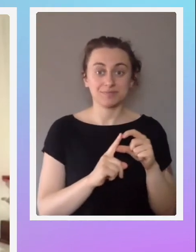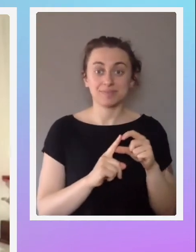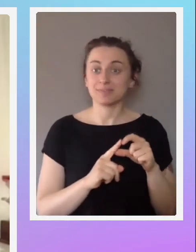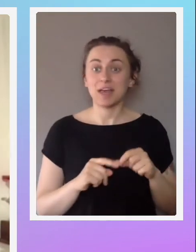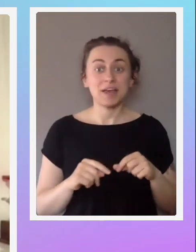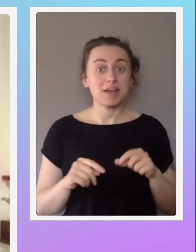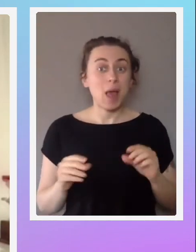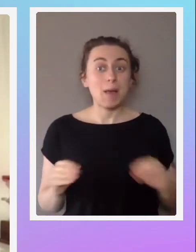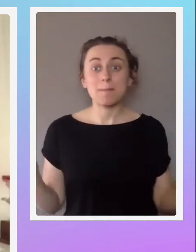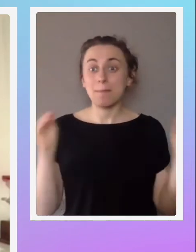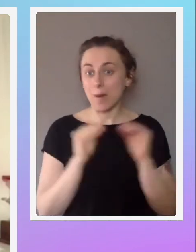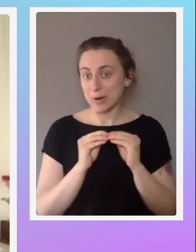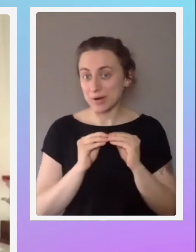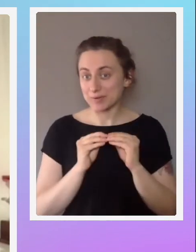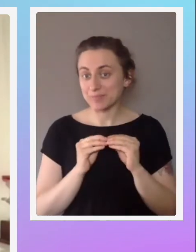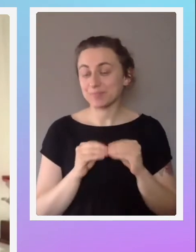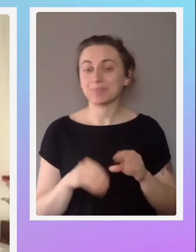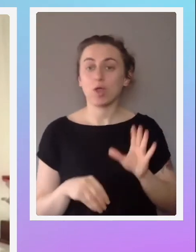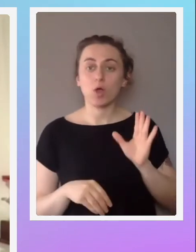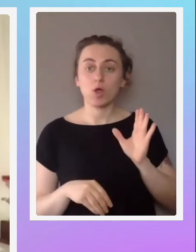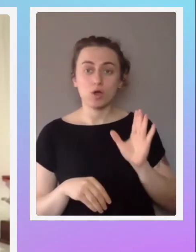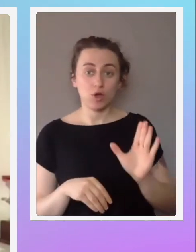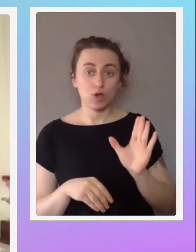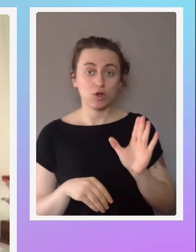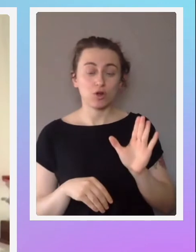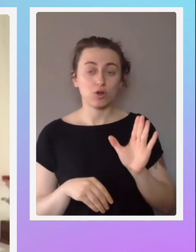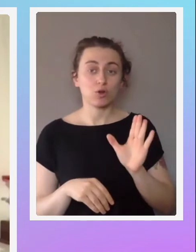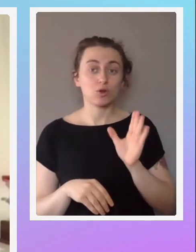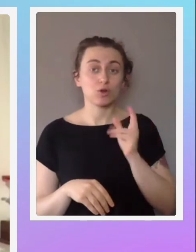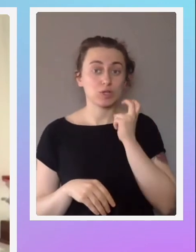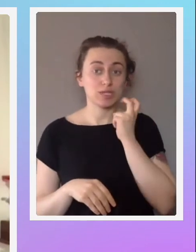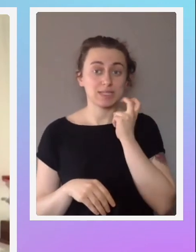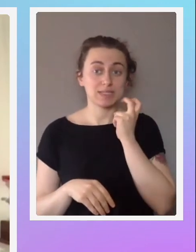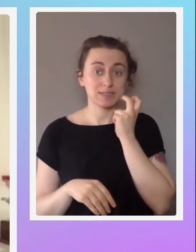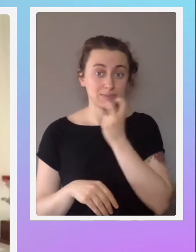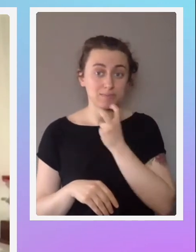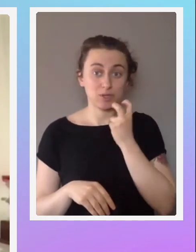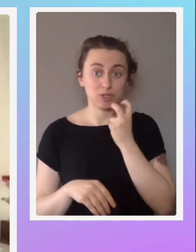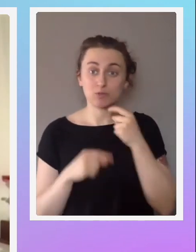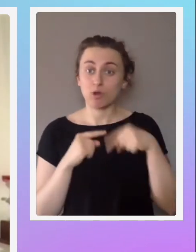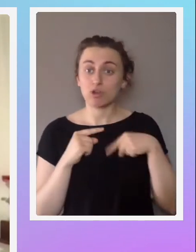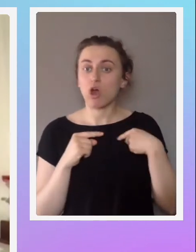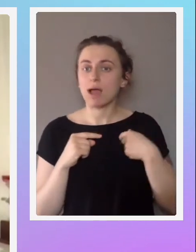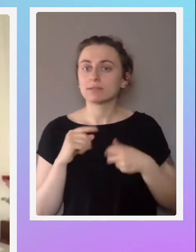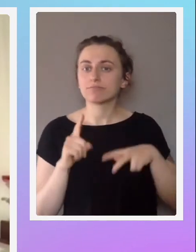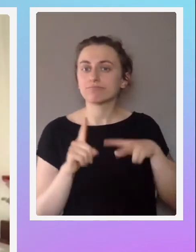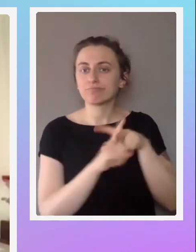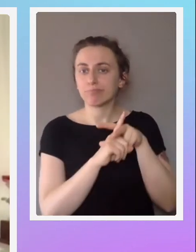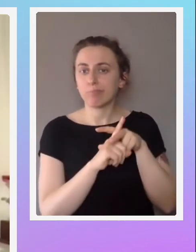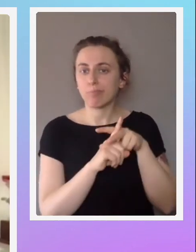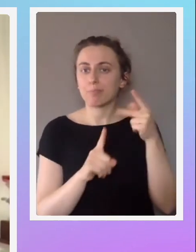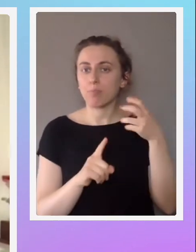has an auxiliary input port and so she can attach a microphone on a wire